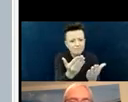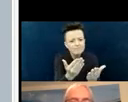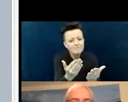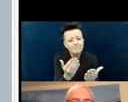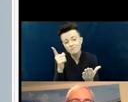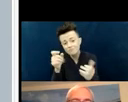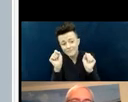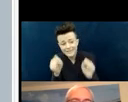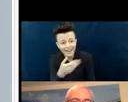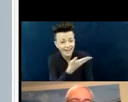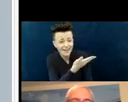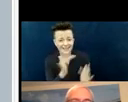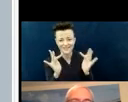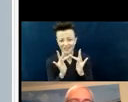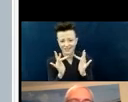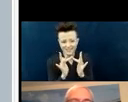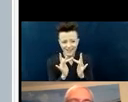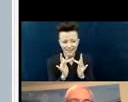[notification sound] at disability@crcna.org